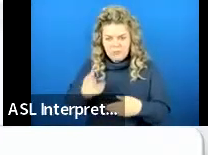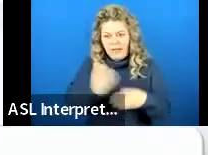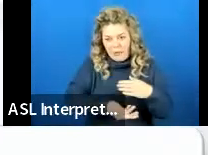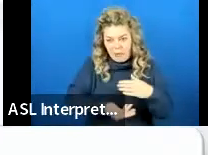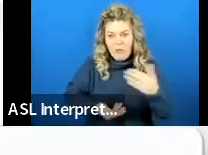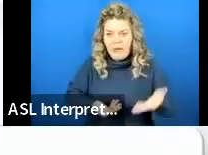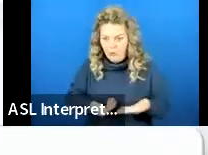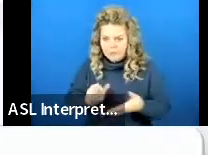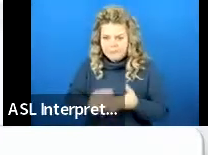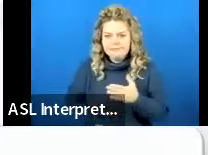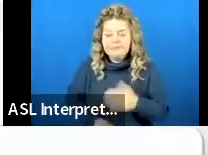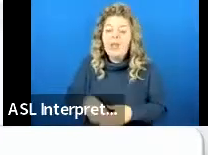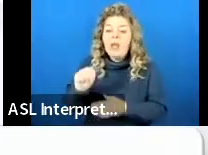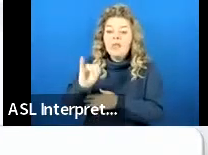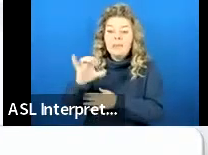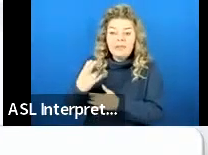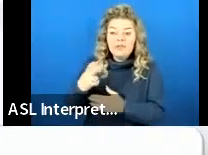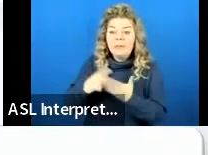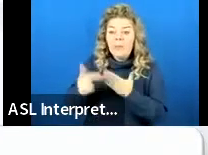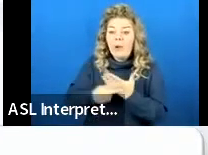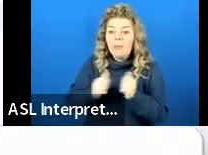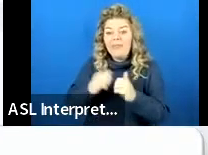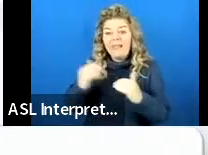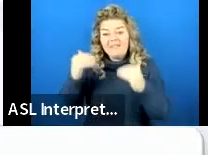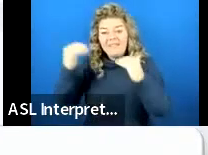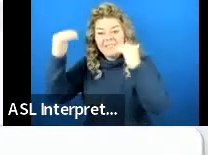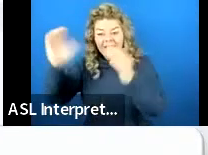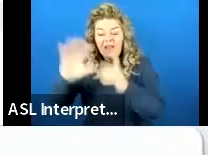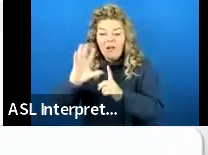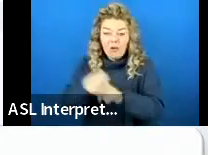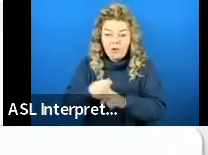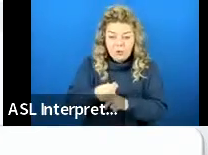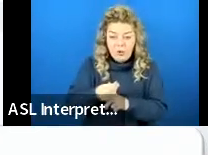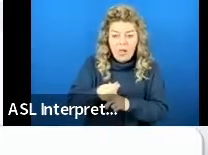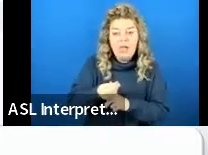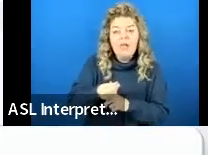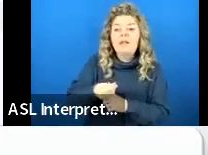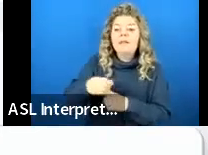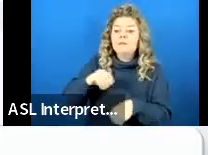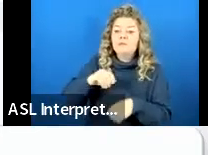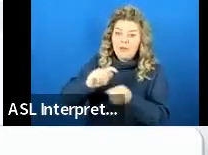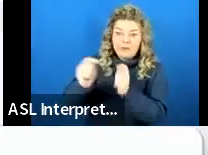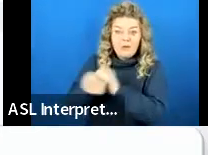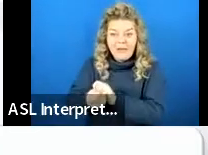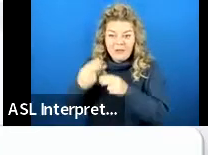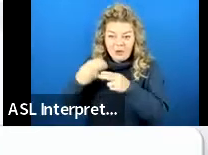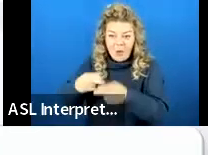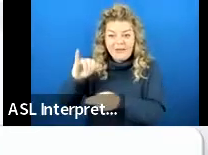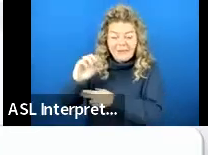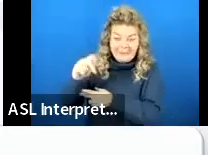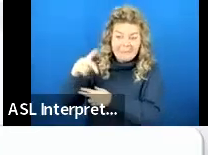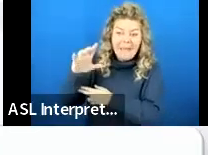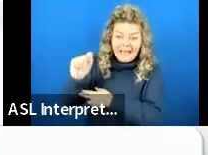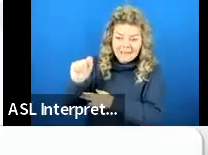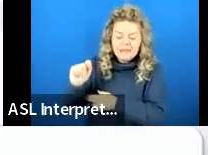The Michigan program on advancing cultural transformation or impact is an exciting new program that builds from the SU